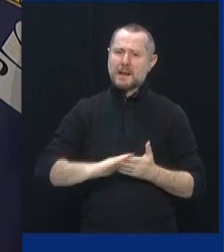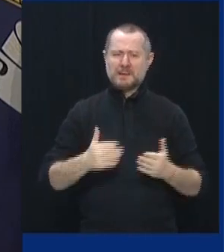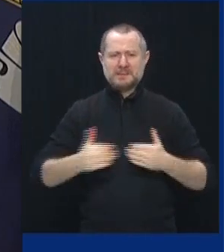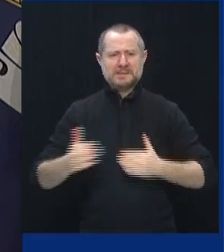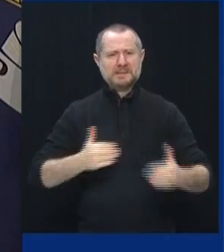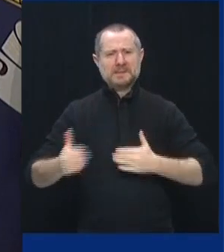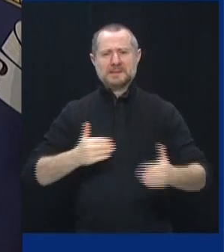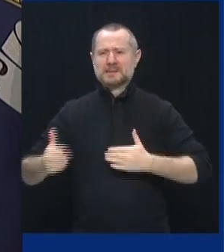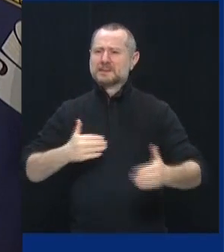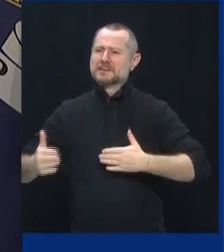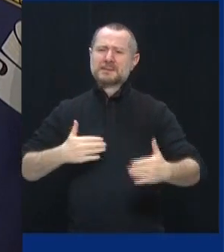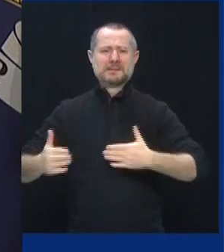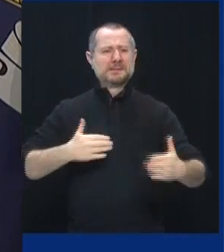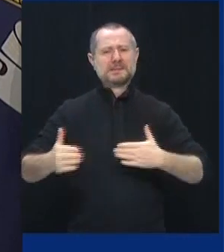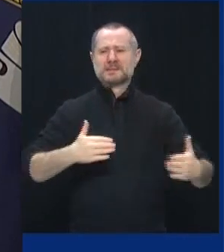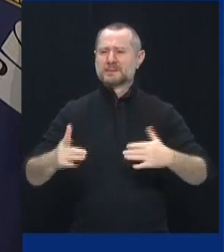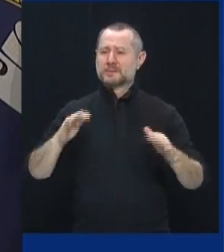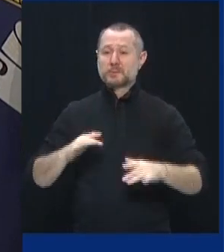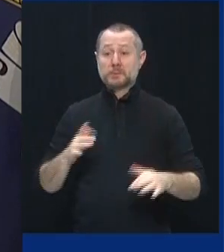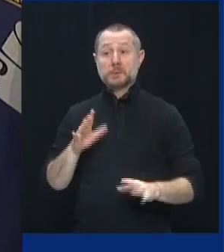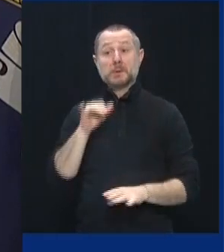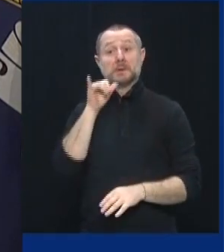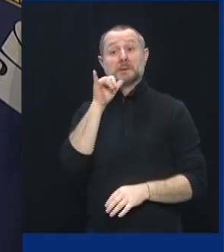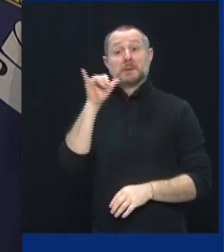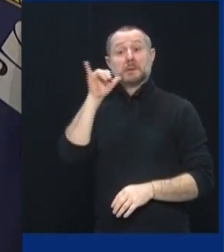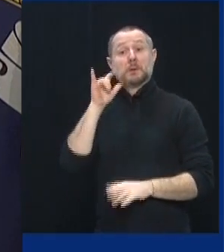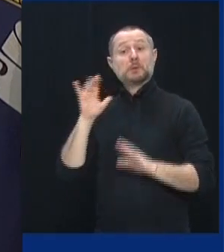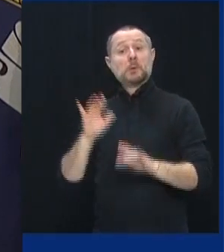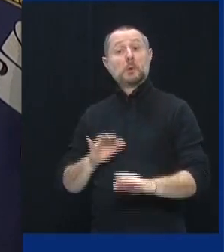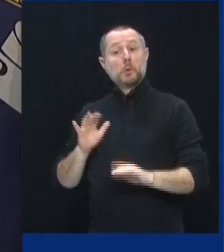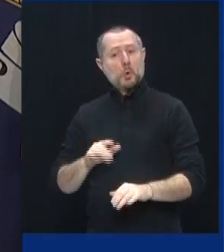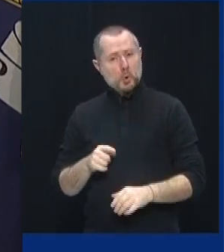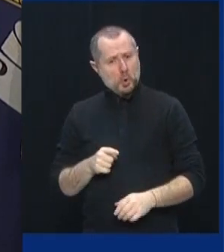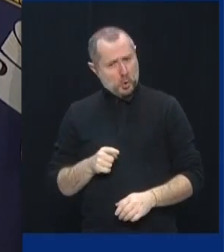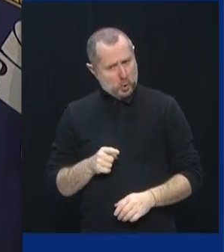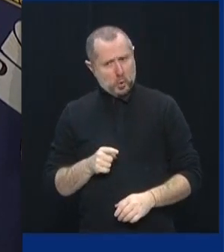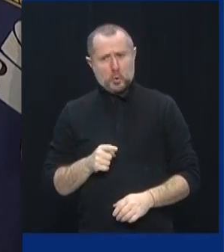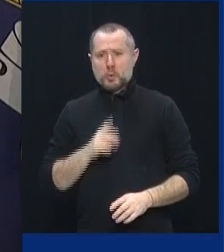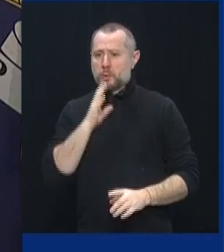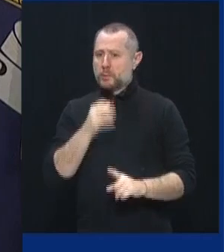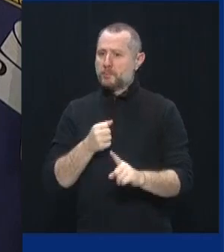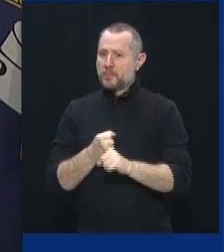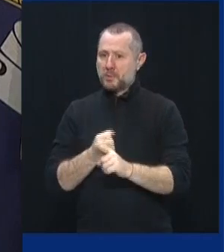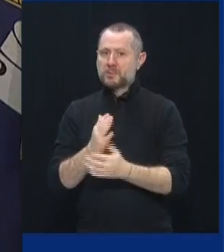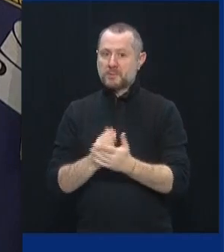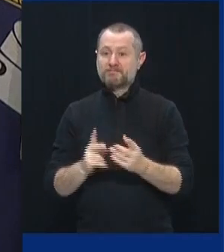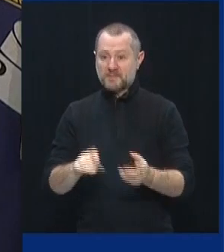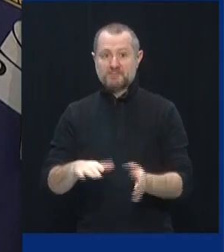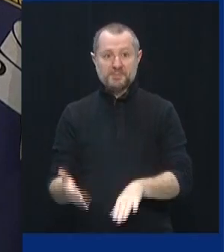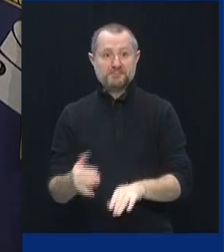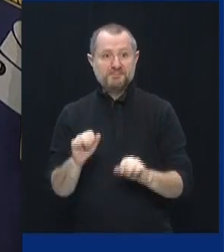HANDLED ALL ACROSS THE BOARD. MORE TO DO TO CLEAN UP TODAY